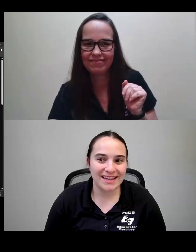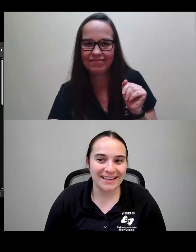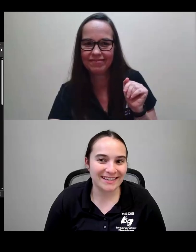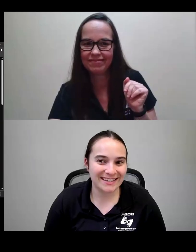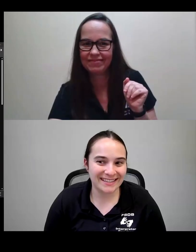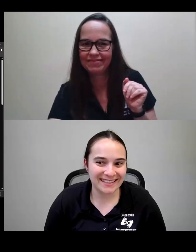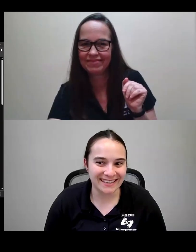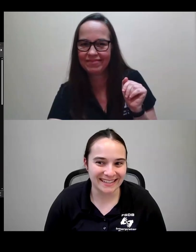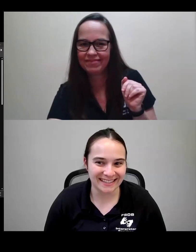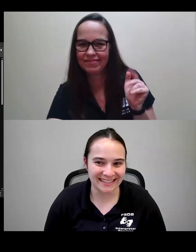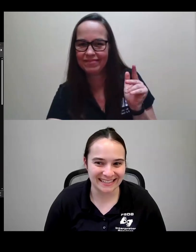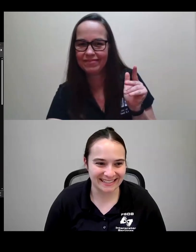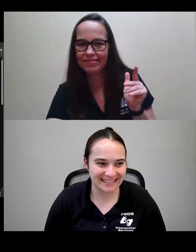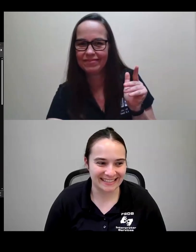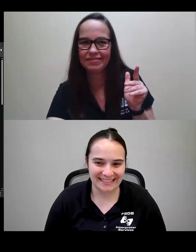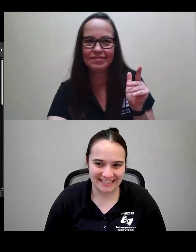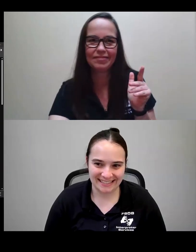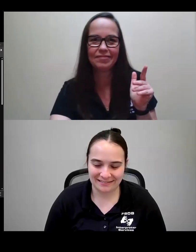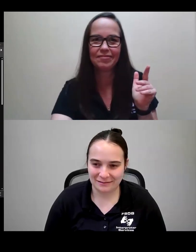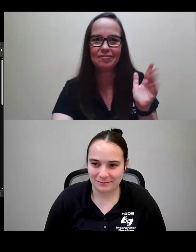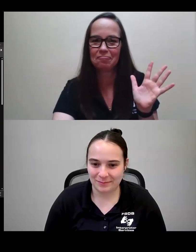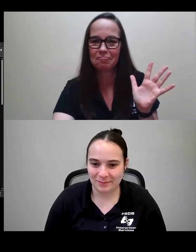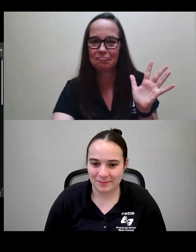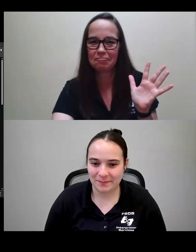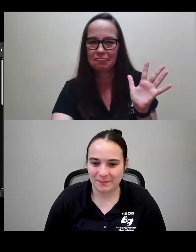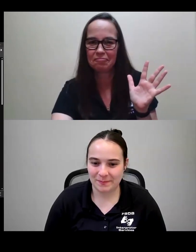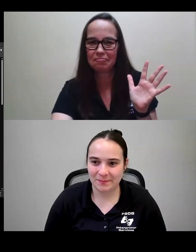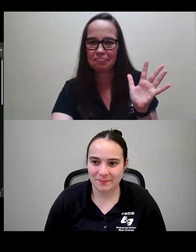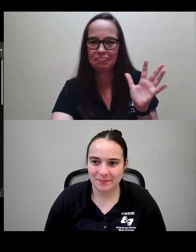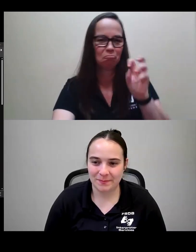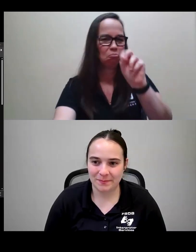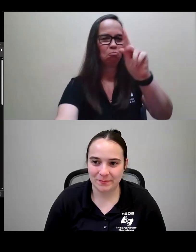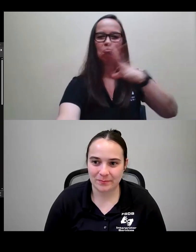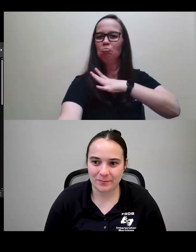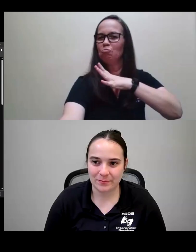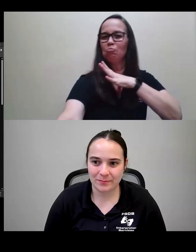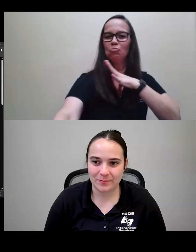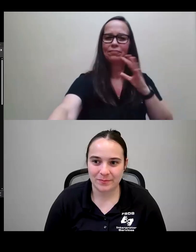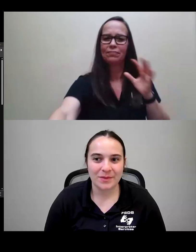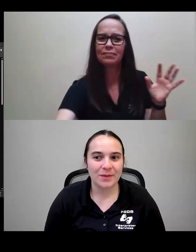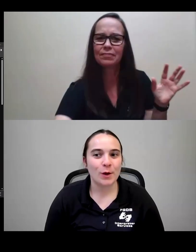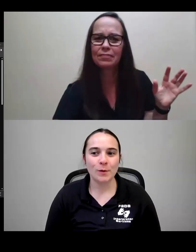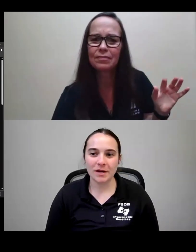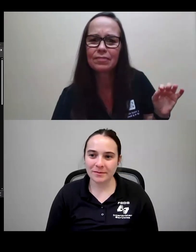But...